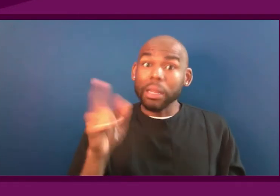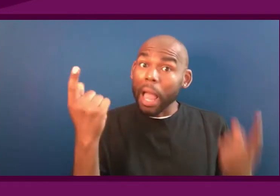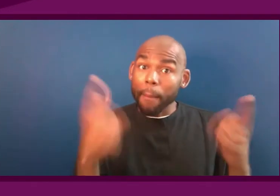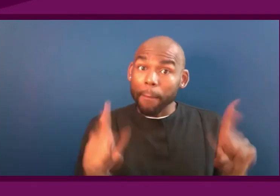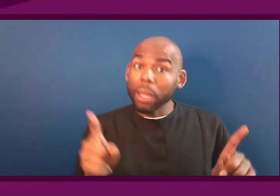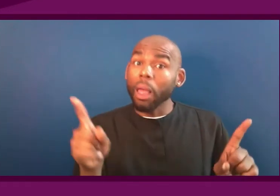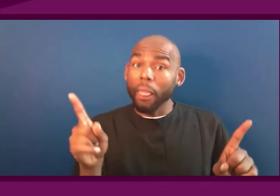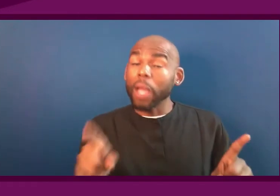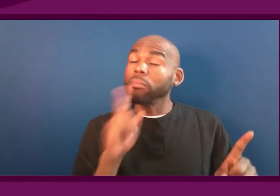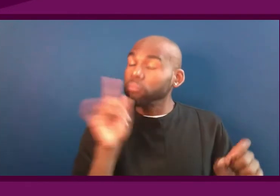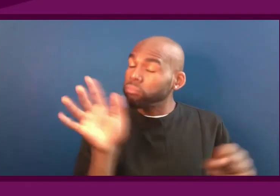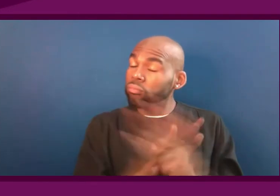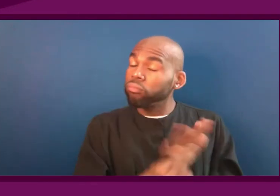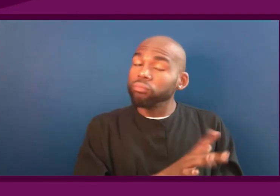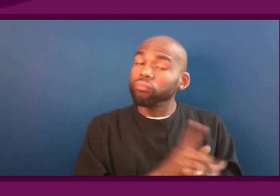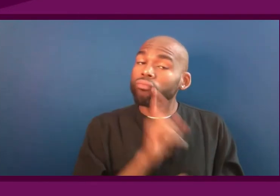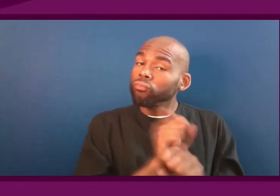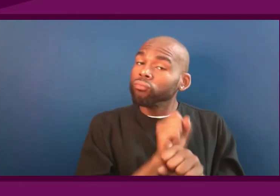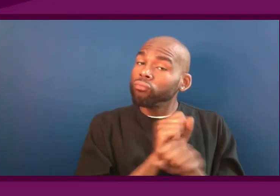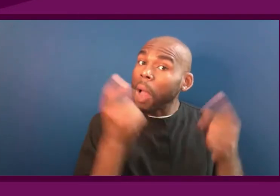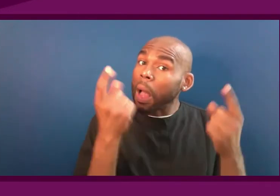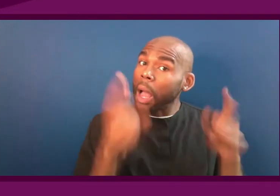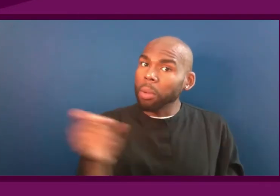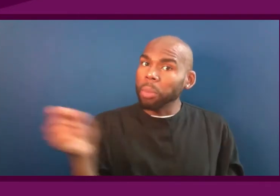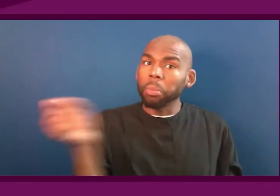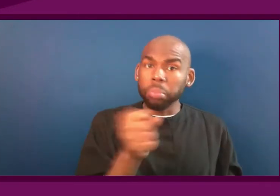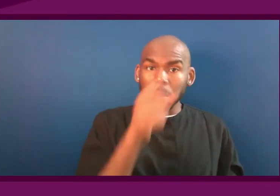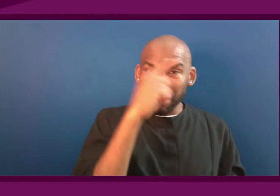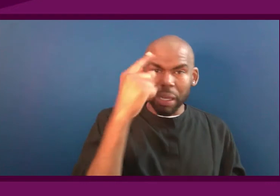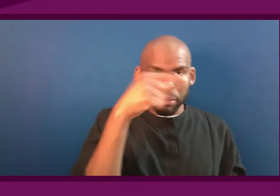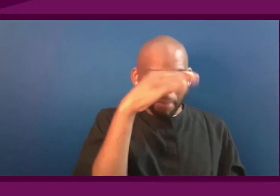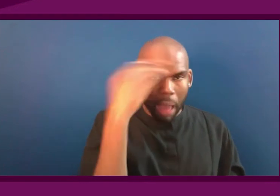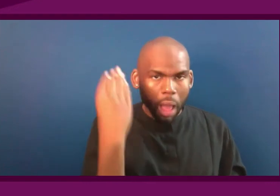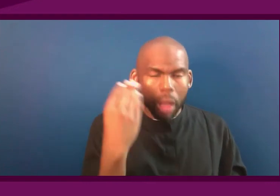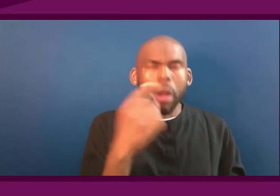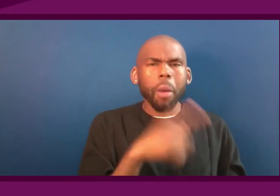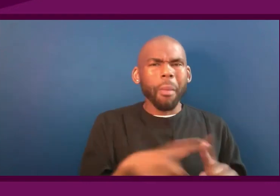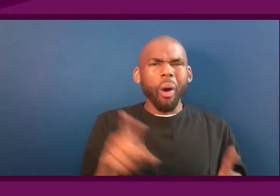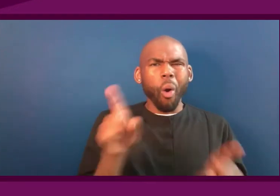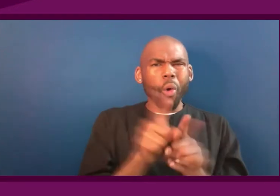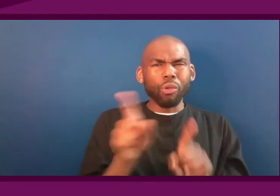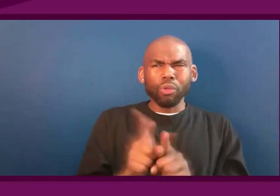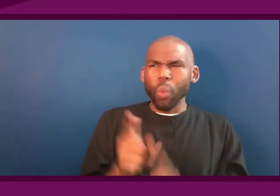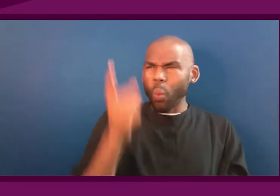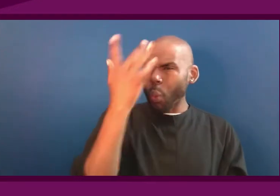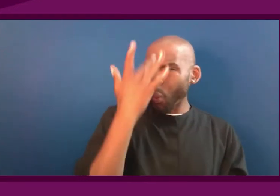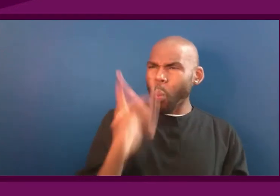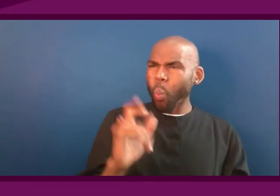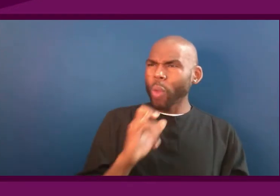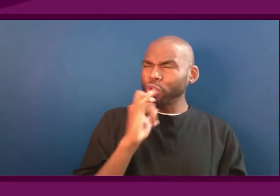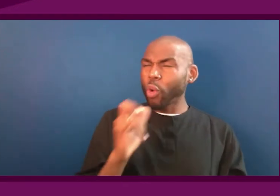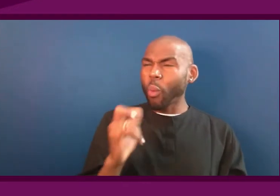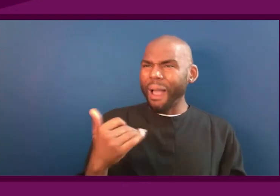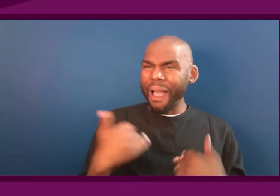can say we're a humane society and then do what we're doing in the States and our prison systems. But yeah, Ashley Inkumsah: